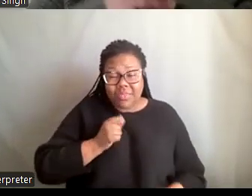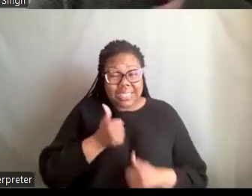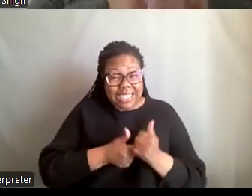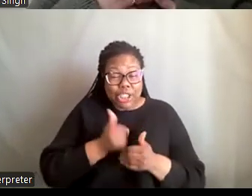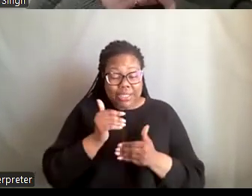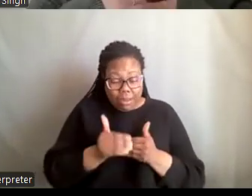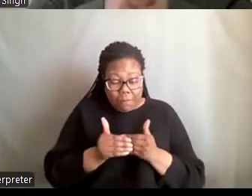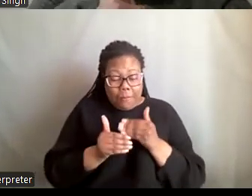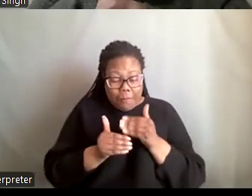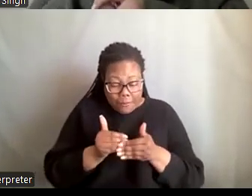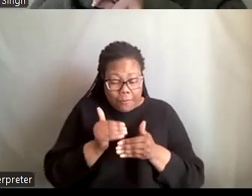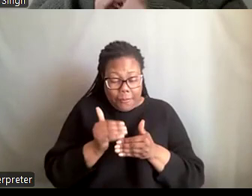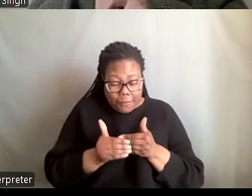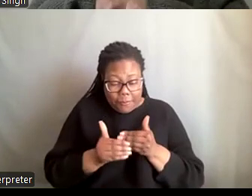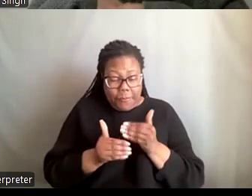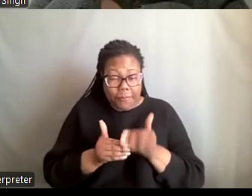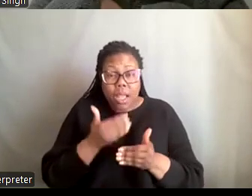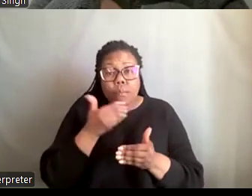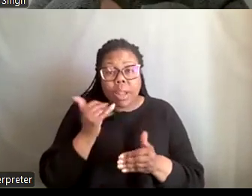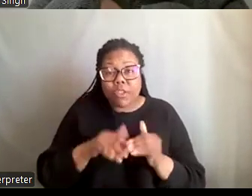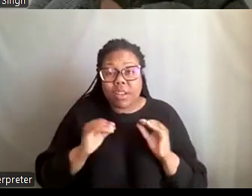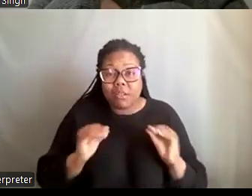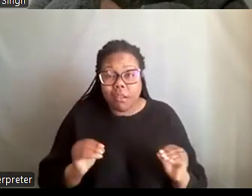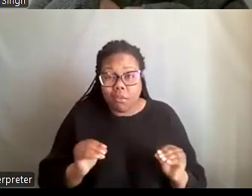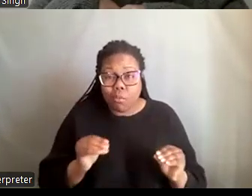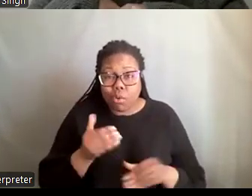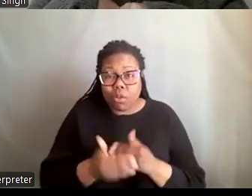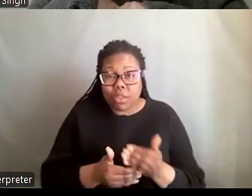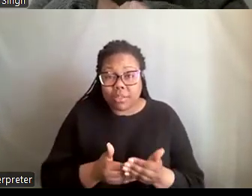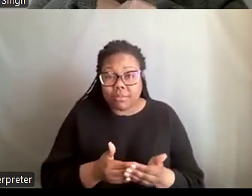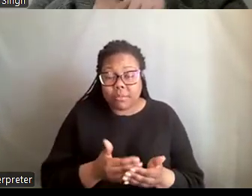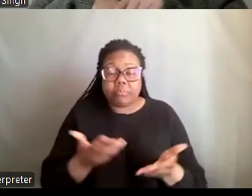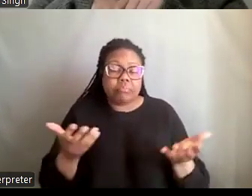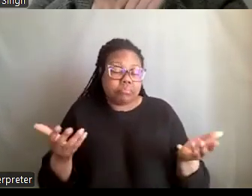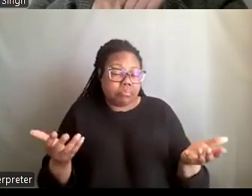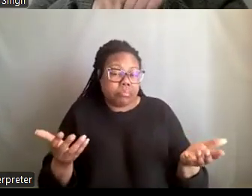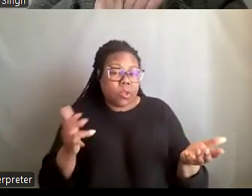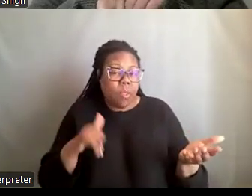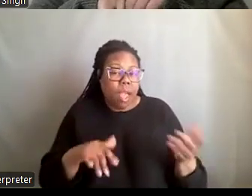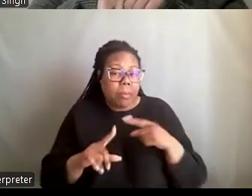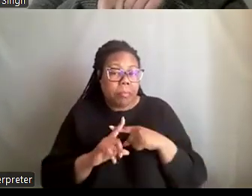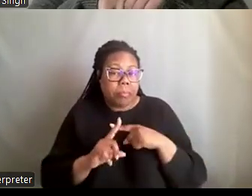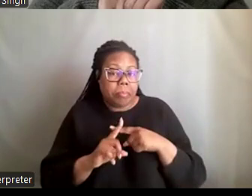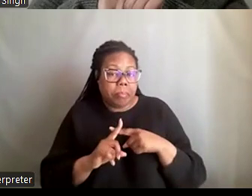myself is even every small step is better than no step at all.